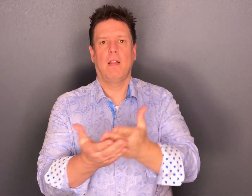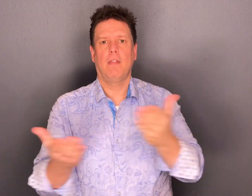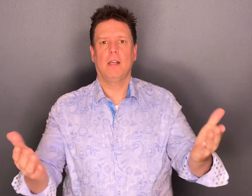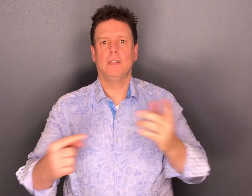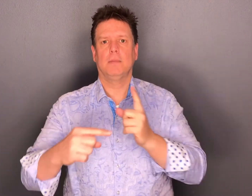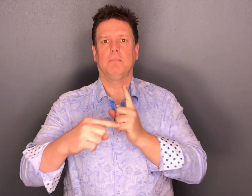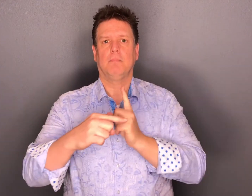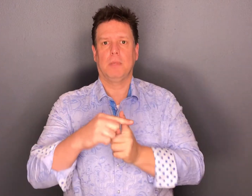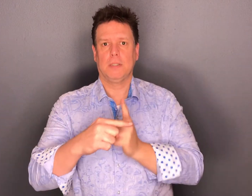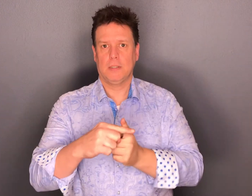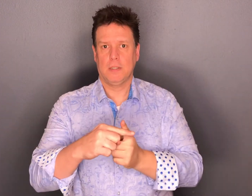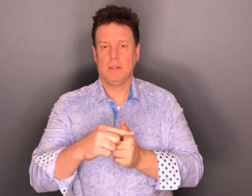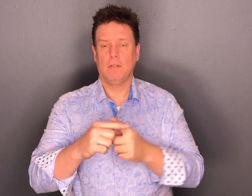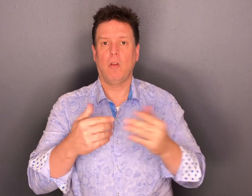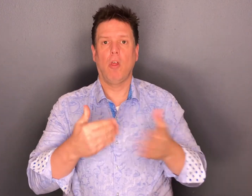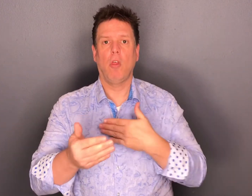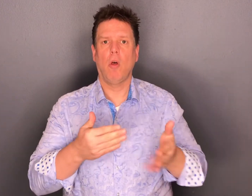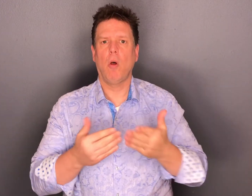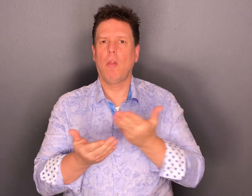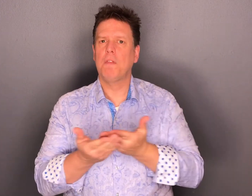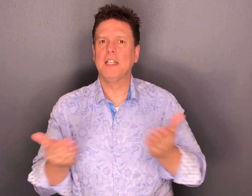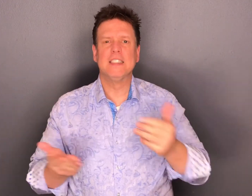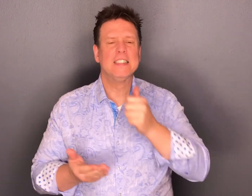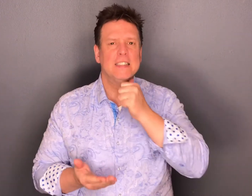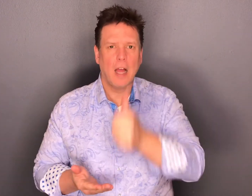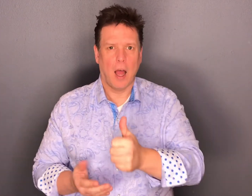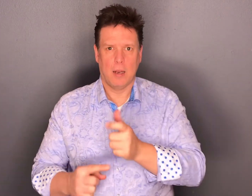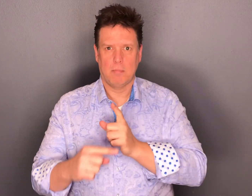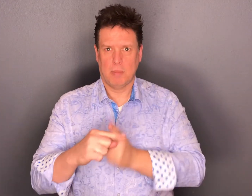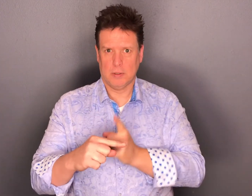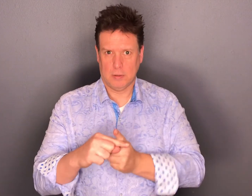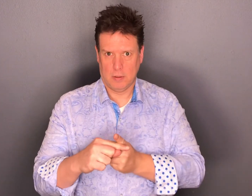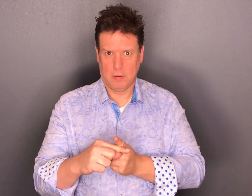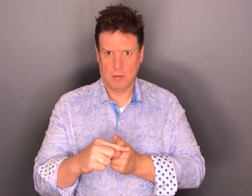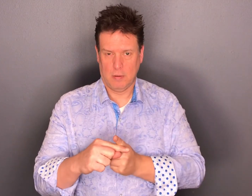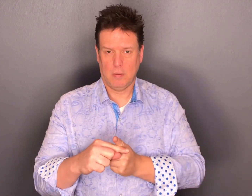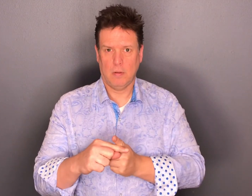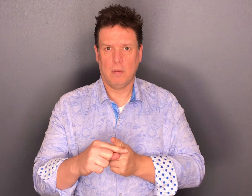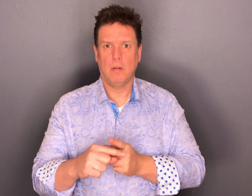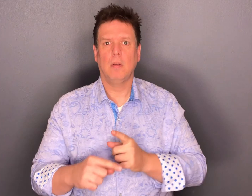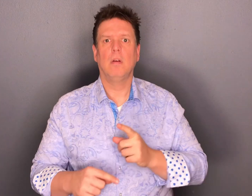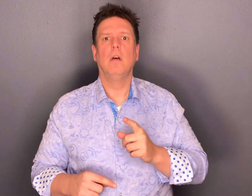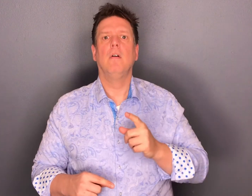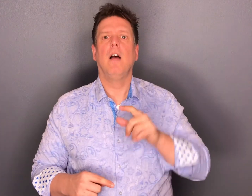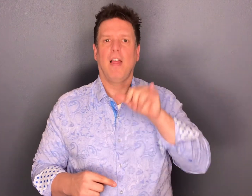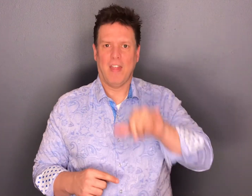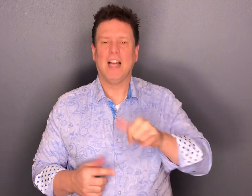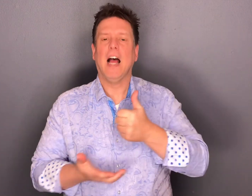in positive things regardless of whether or not things are actually positive at